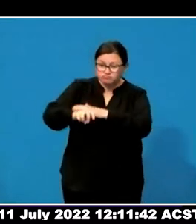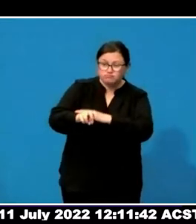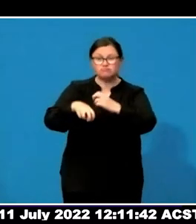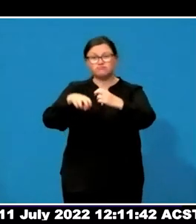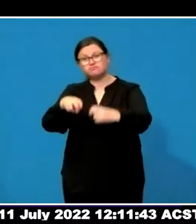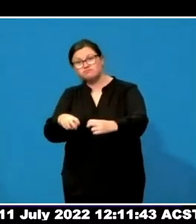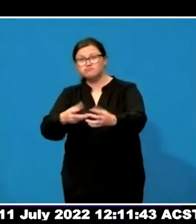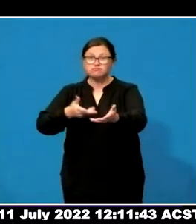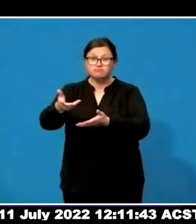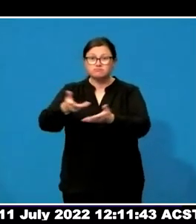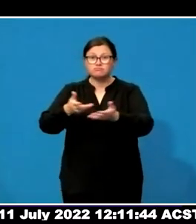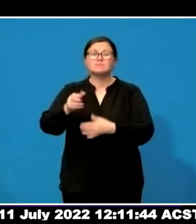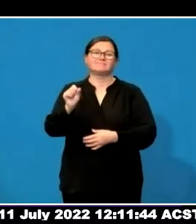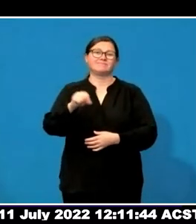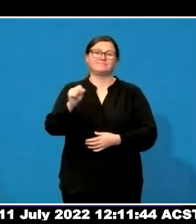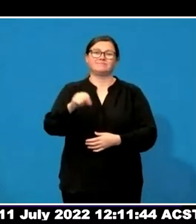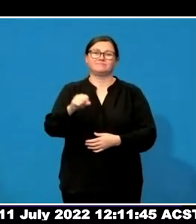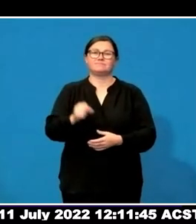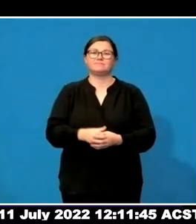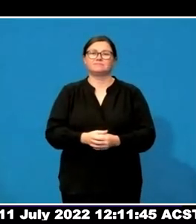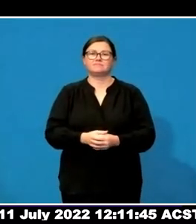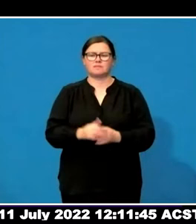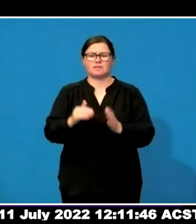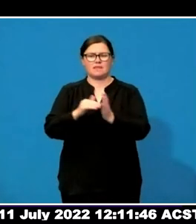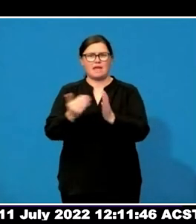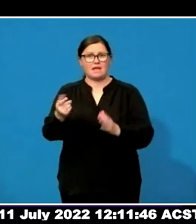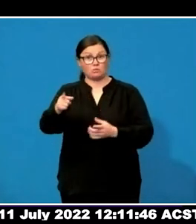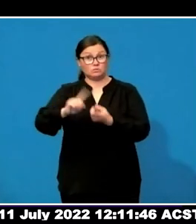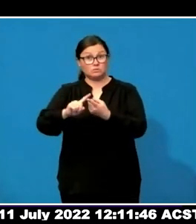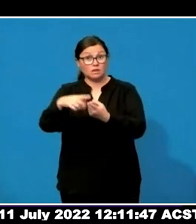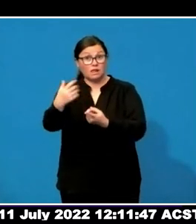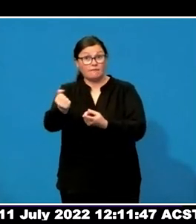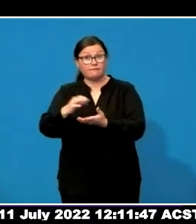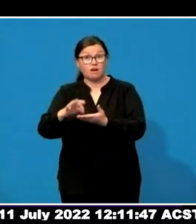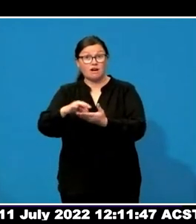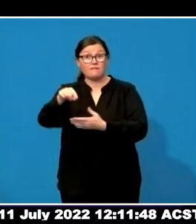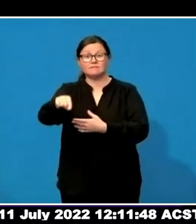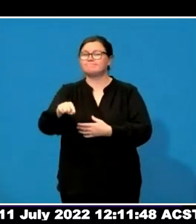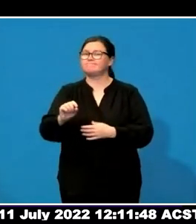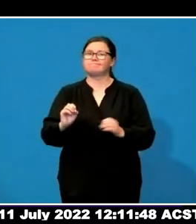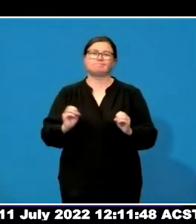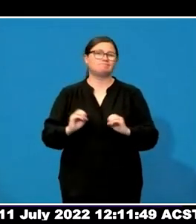What about now? Is there an office there? DAISY: No, nothing. Nothing. DAISY: I don't know where they went.